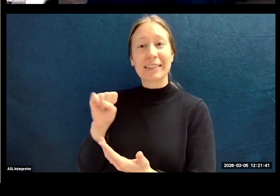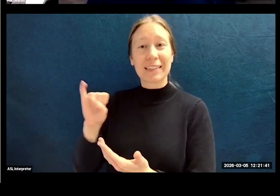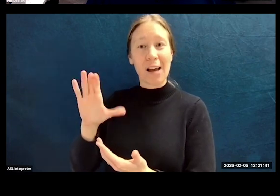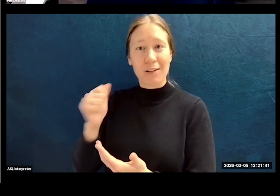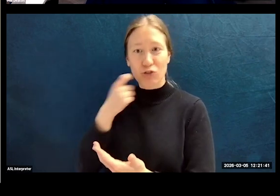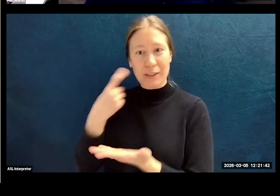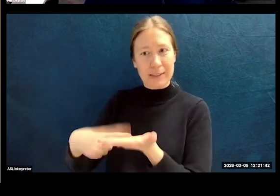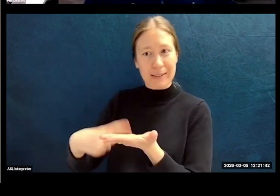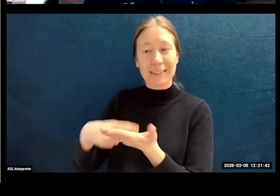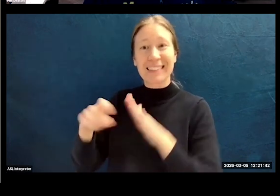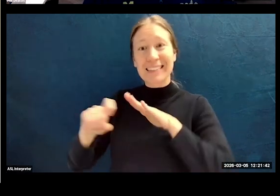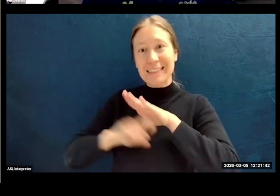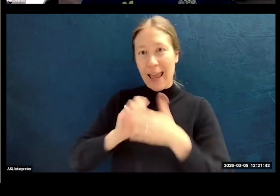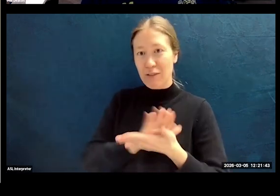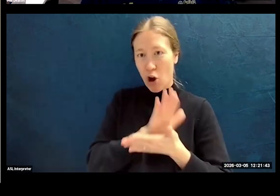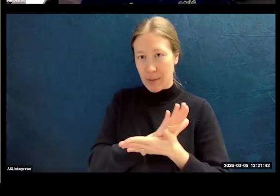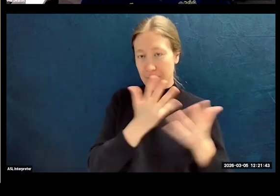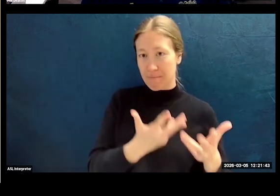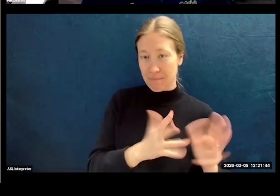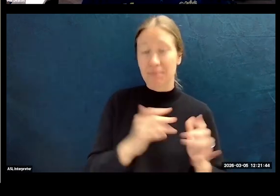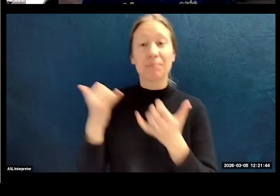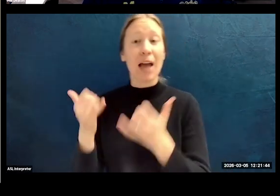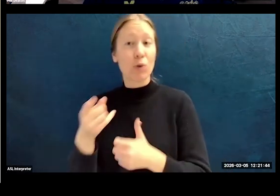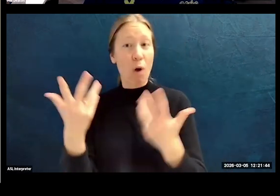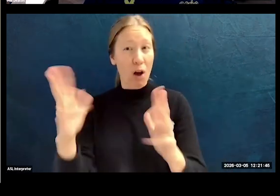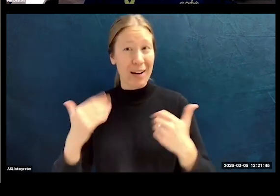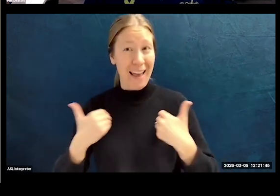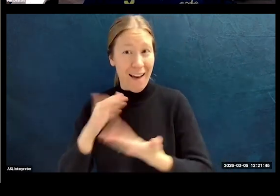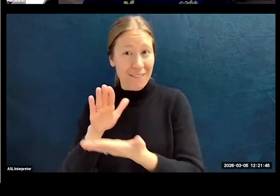In cases where you already have access to a digital version of the source file,